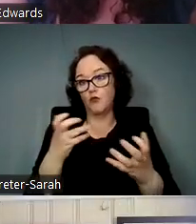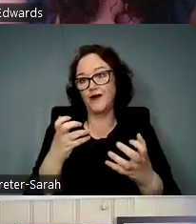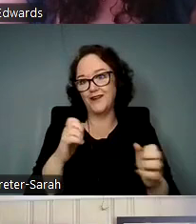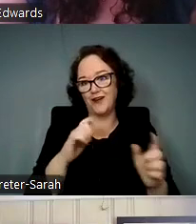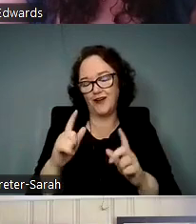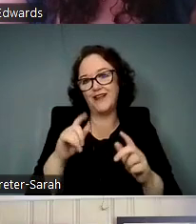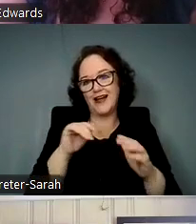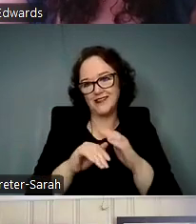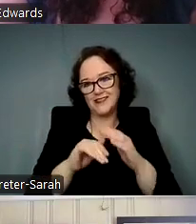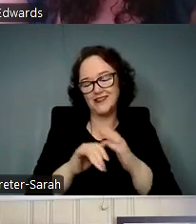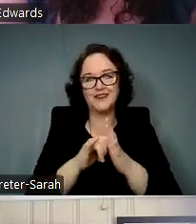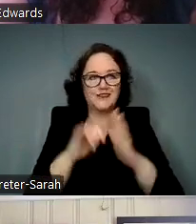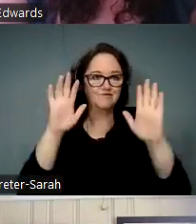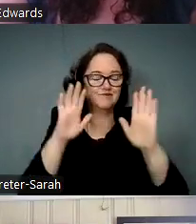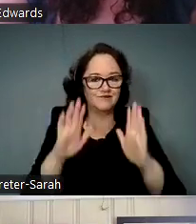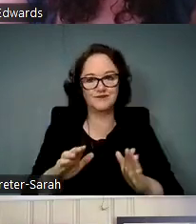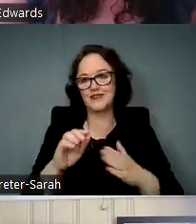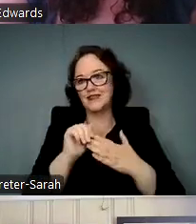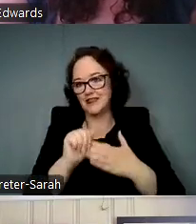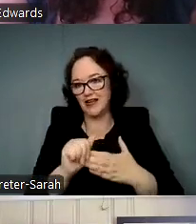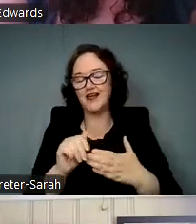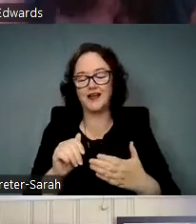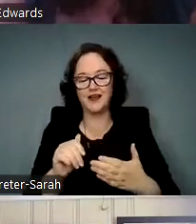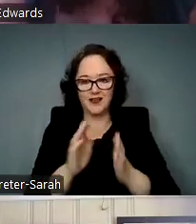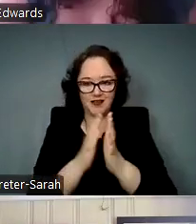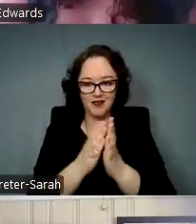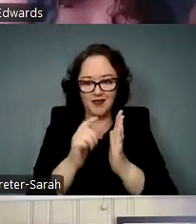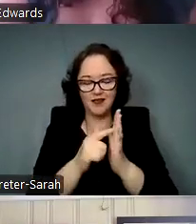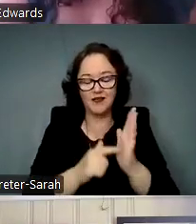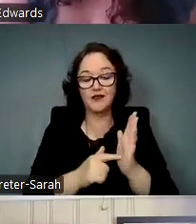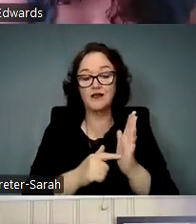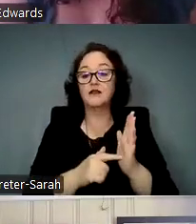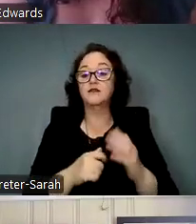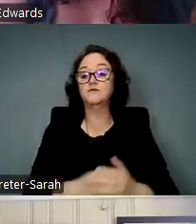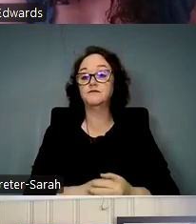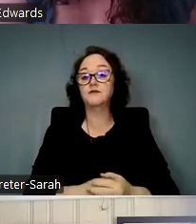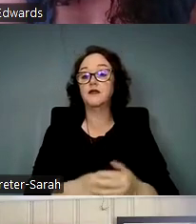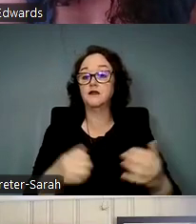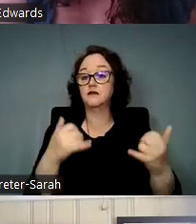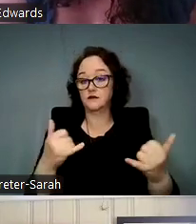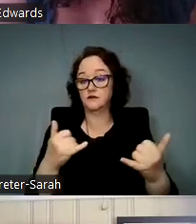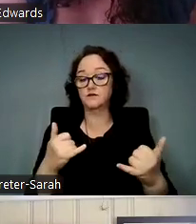helpful to have an overview. At this time, we are going to move